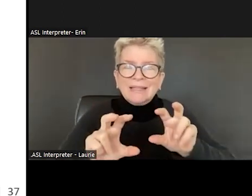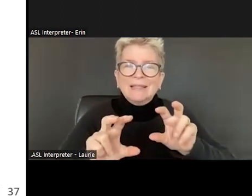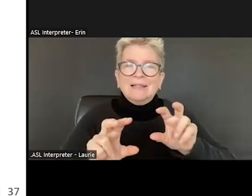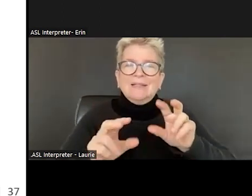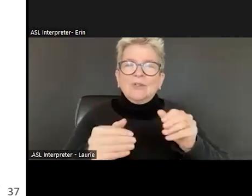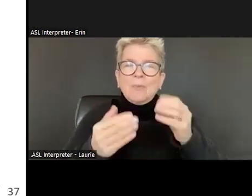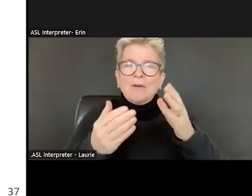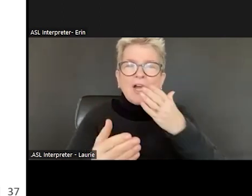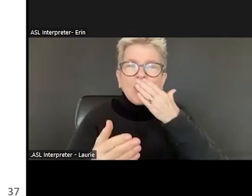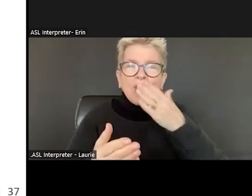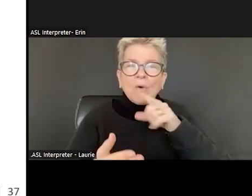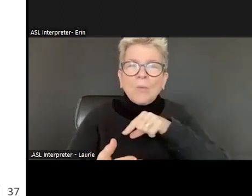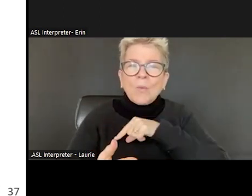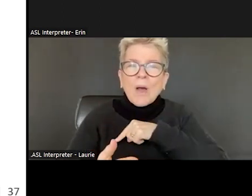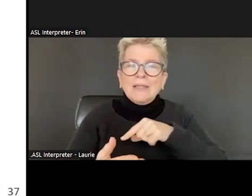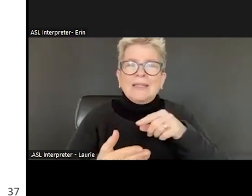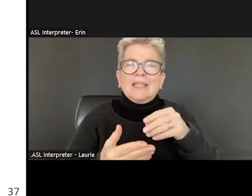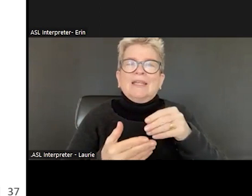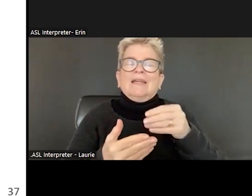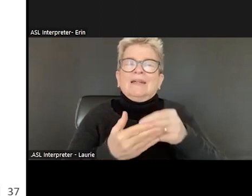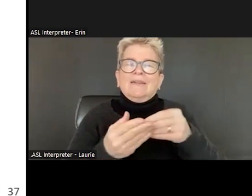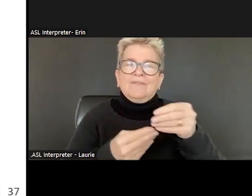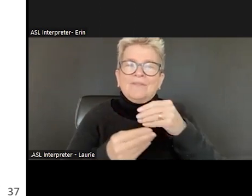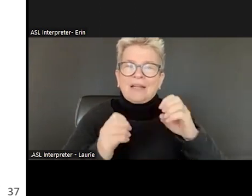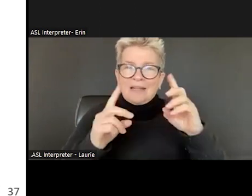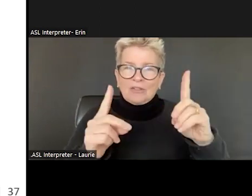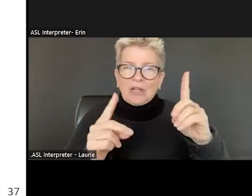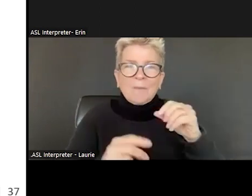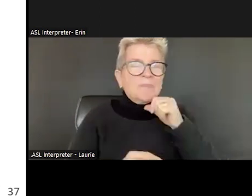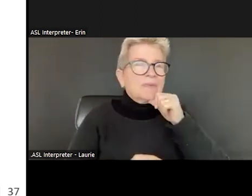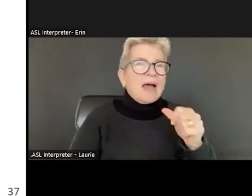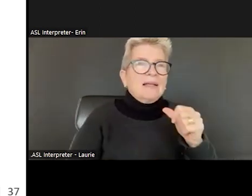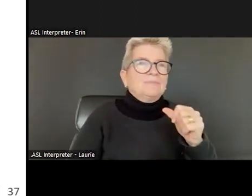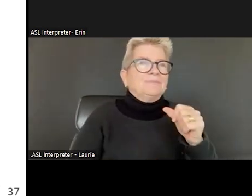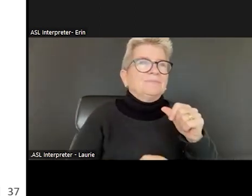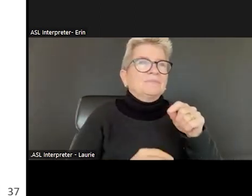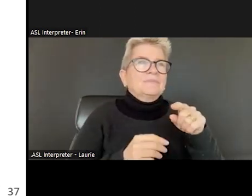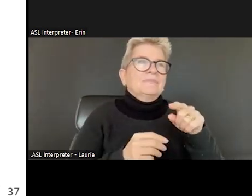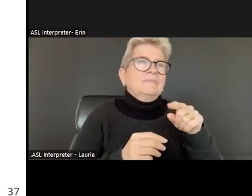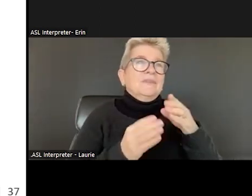quality financial education and not just you know, broadly sweeping all the schools.